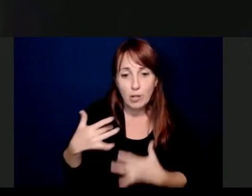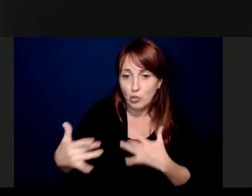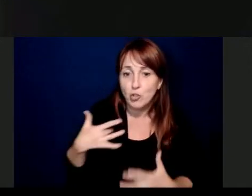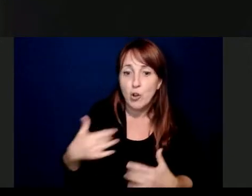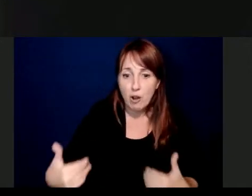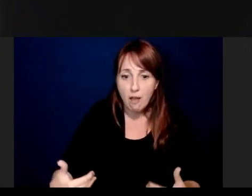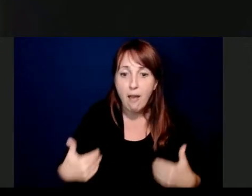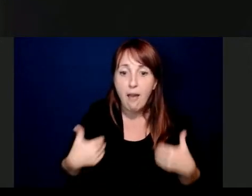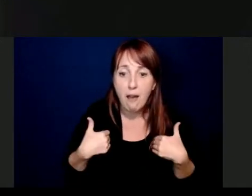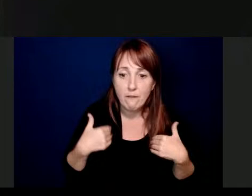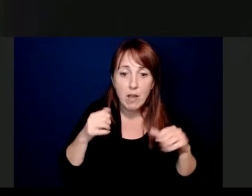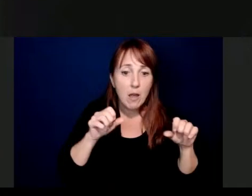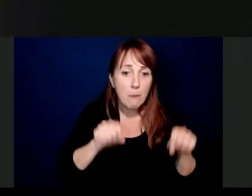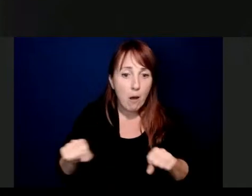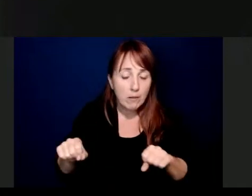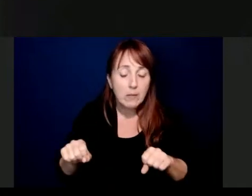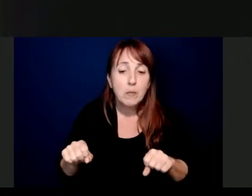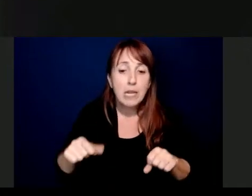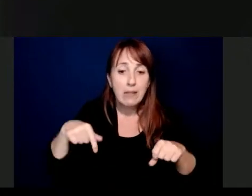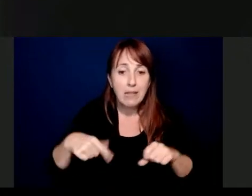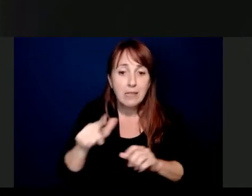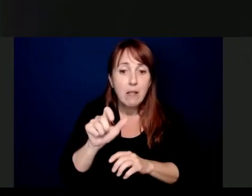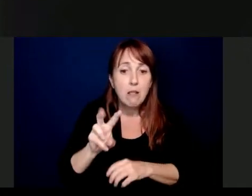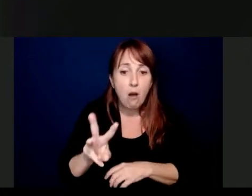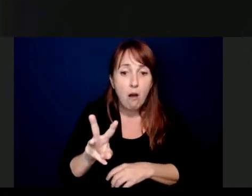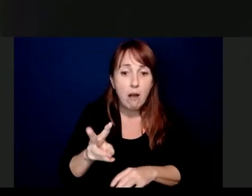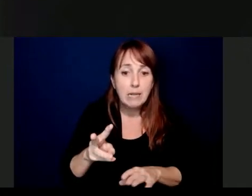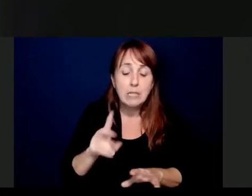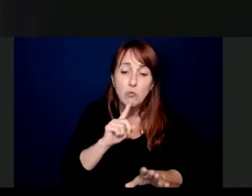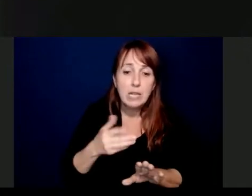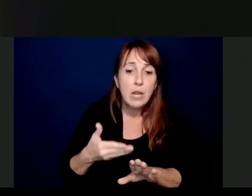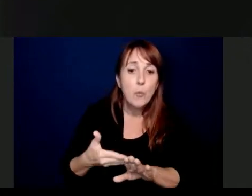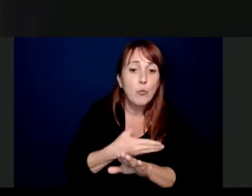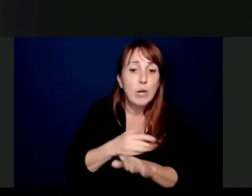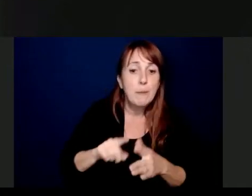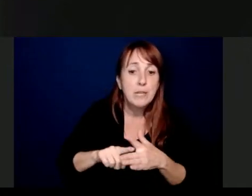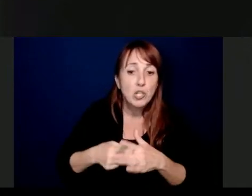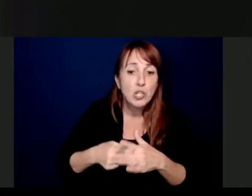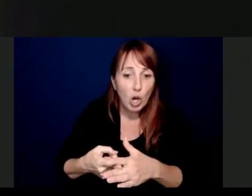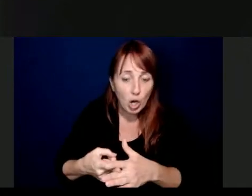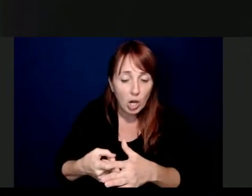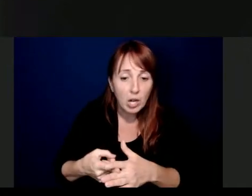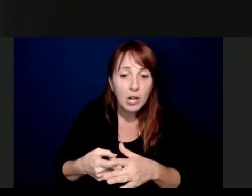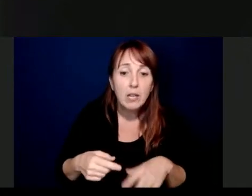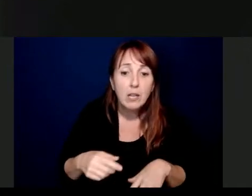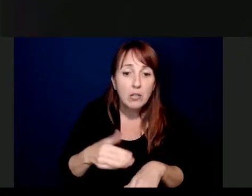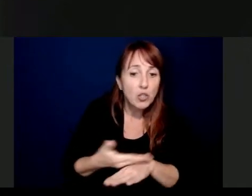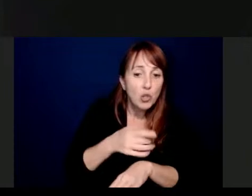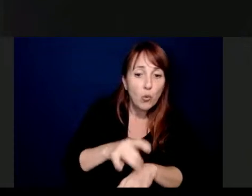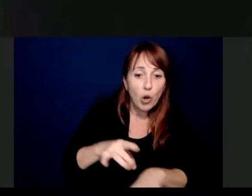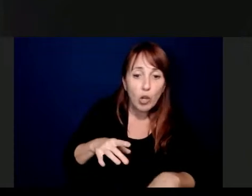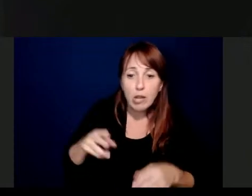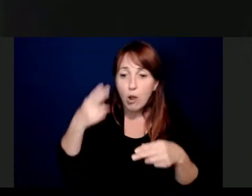and perhaps this law is premature and Hawaii may not have the jurisdiction over those